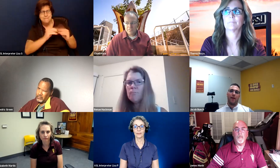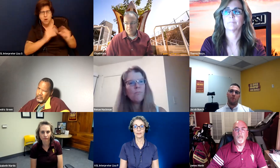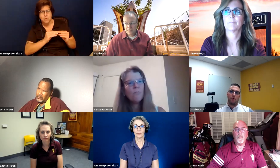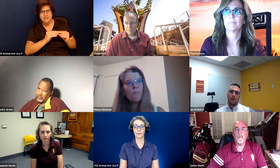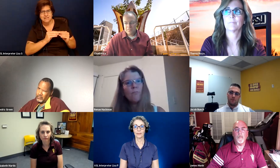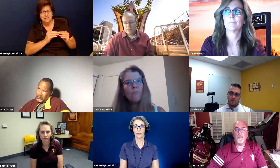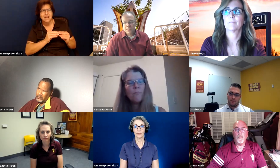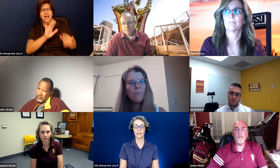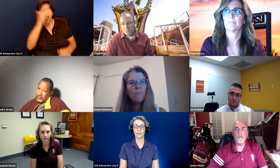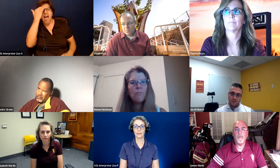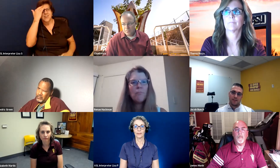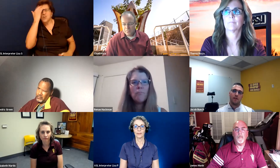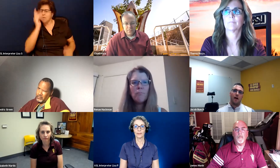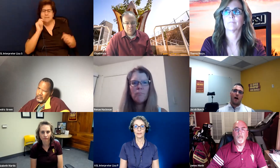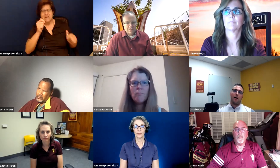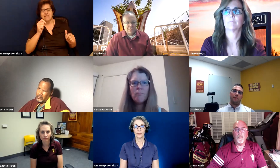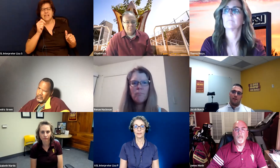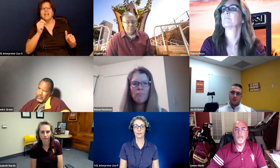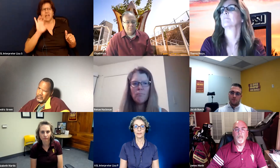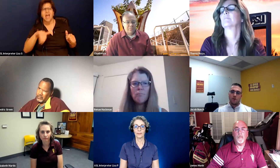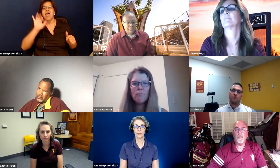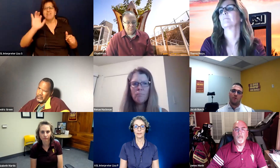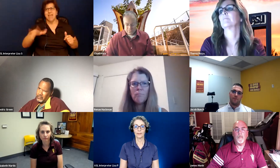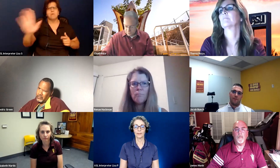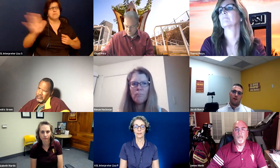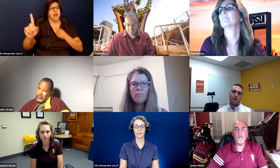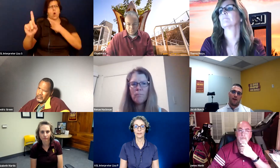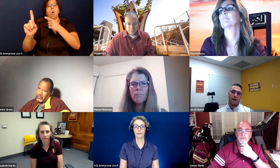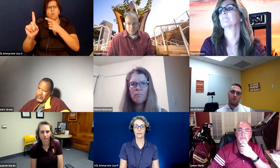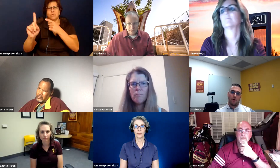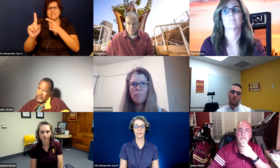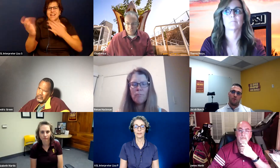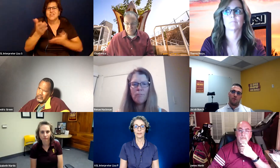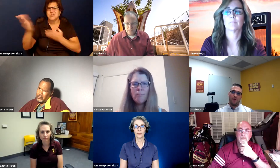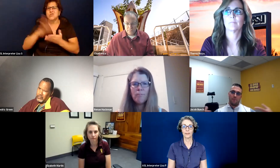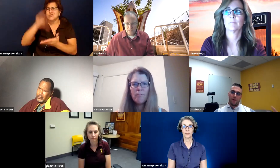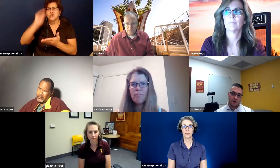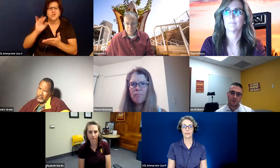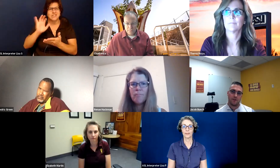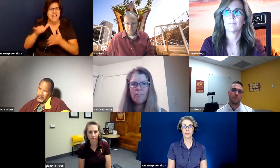that I was going to do that and serve students in that way. And I was going to get my doctorate